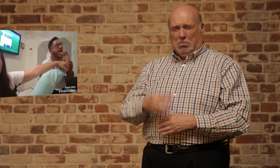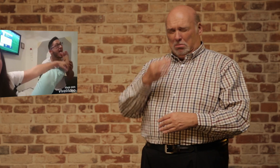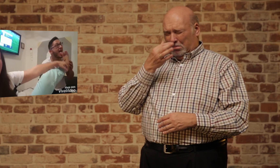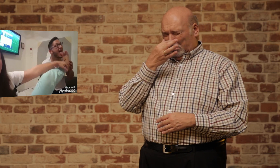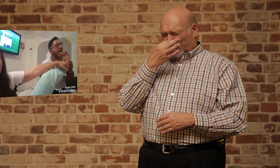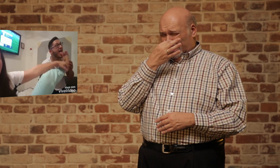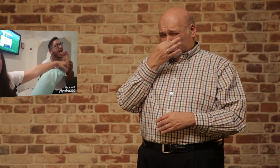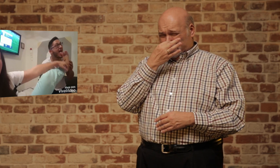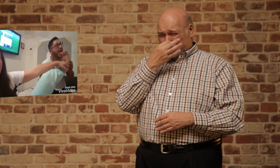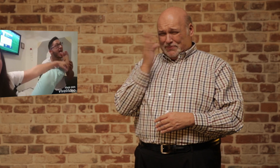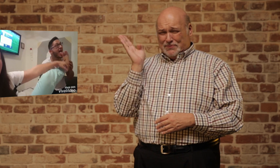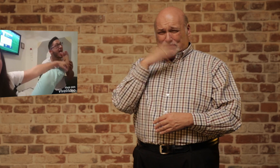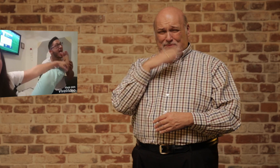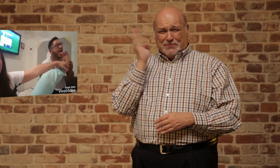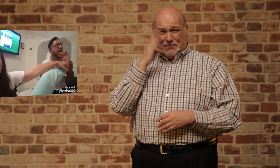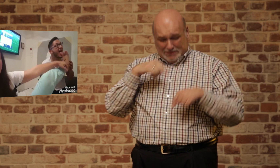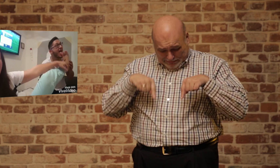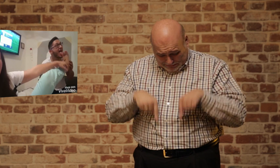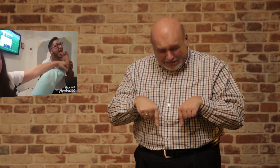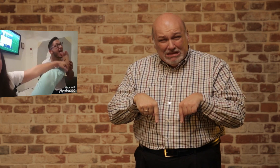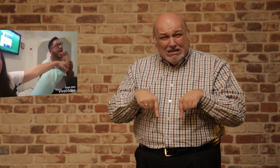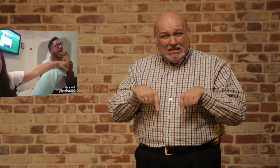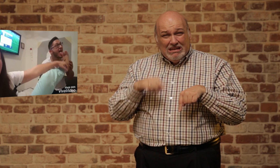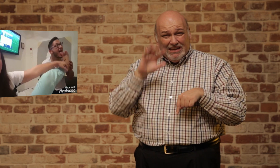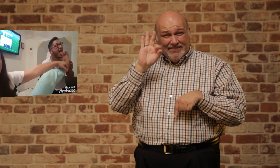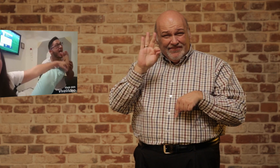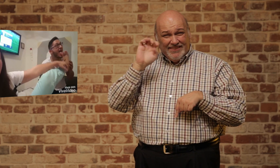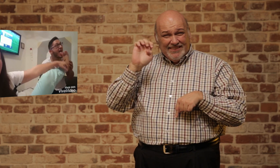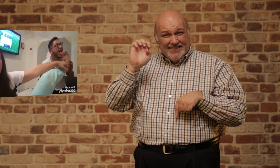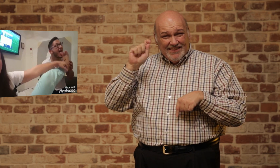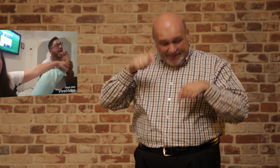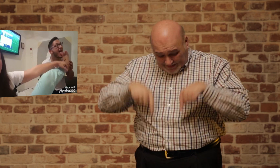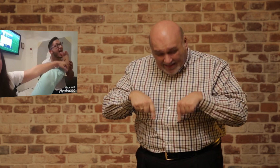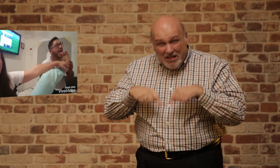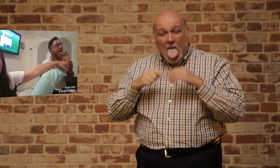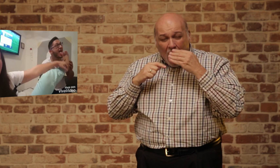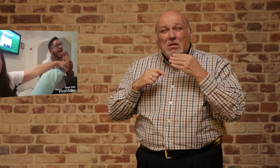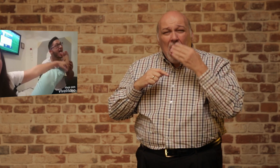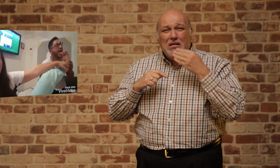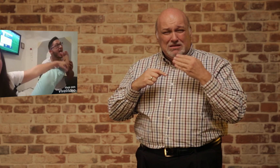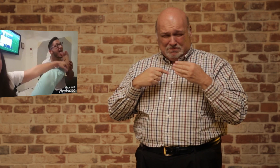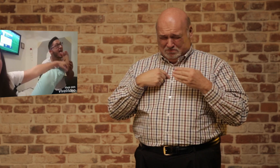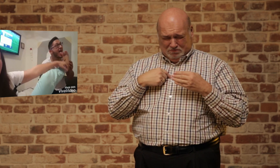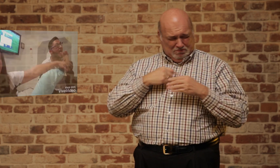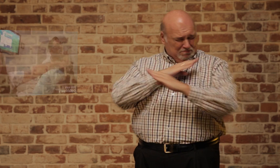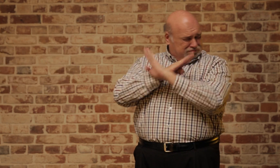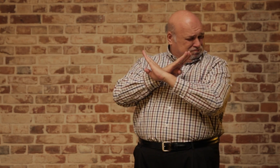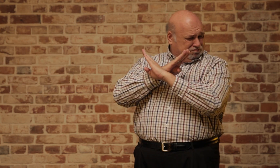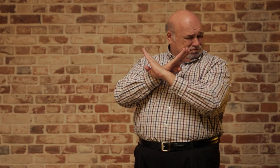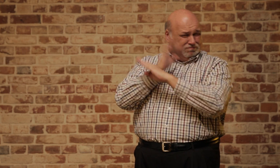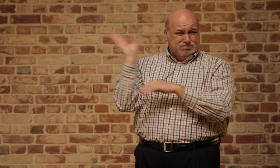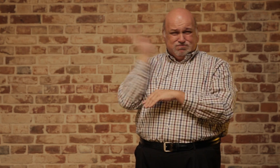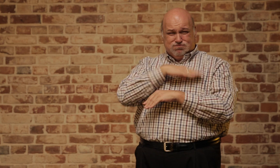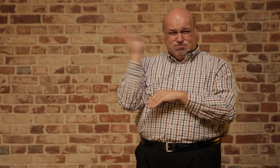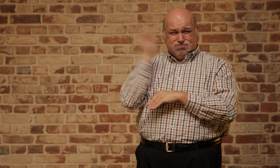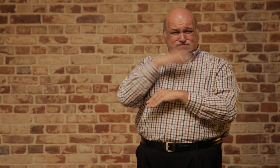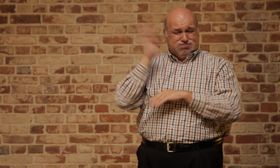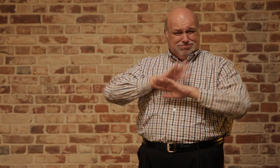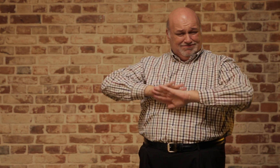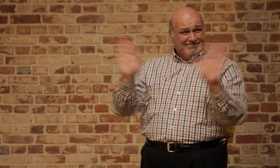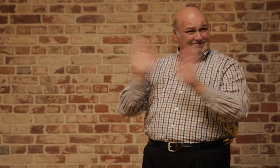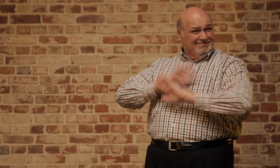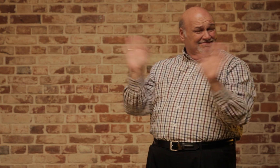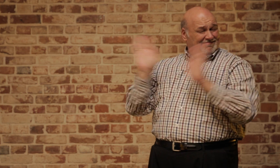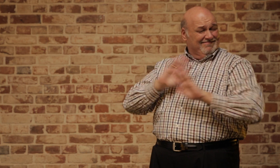Eew, gross! Smelly feet, I wouldn’t dare try licking it!